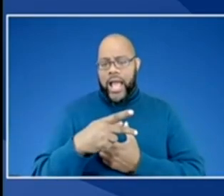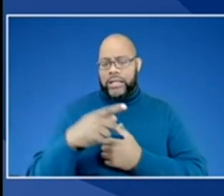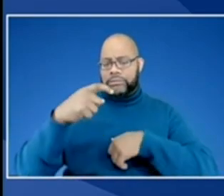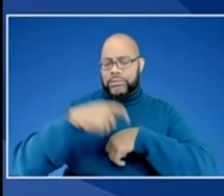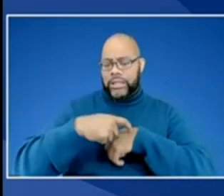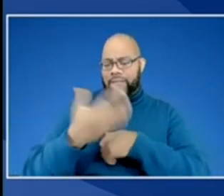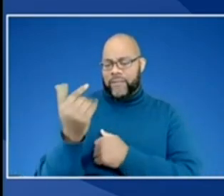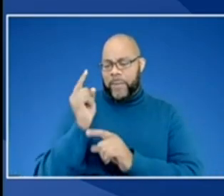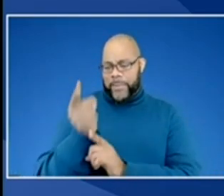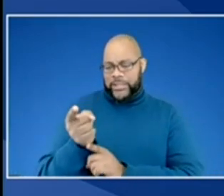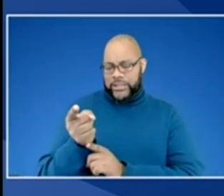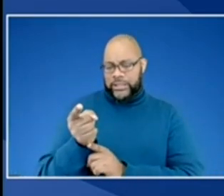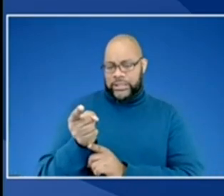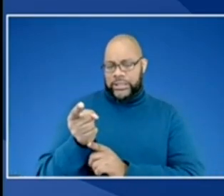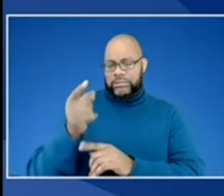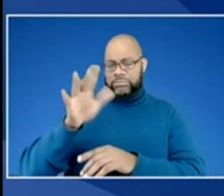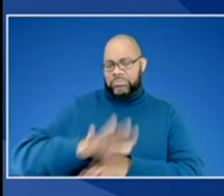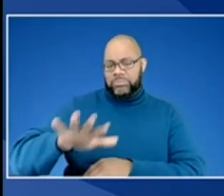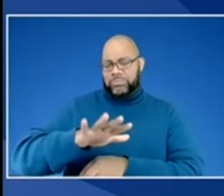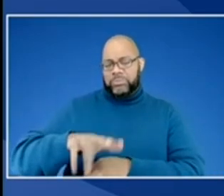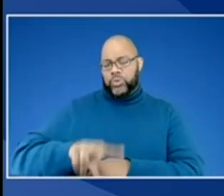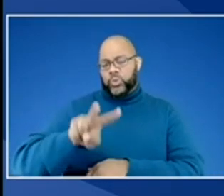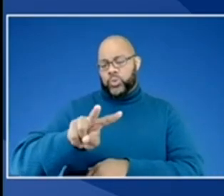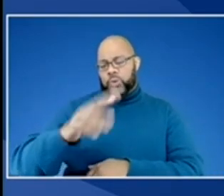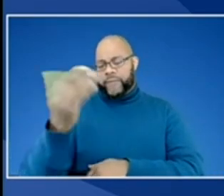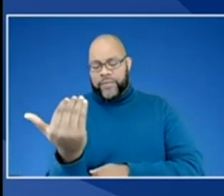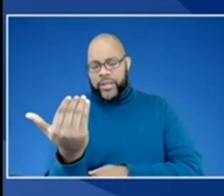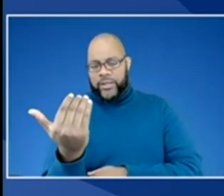minutes at approximately 2:15. Thank you.